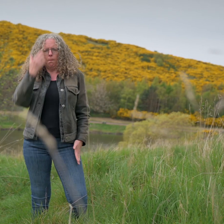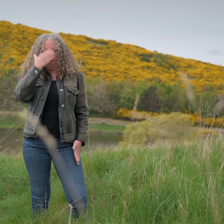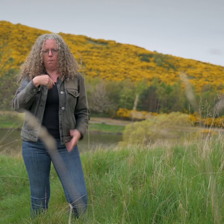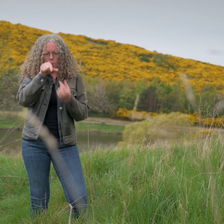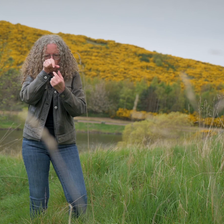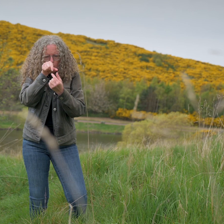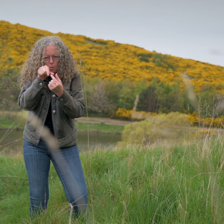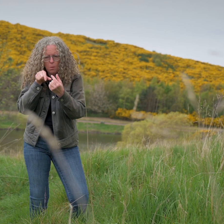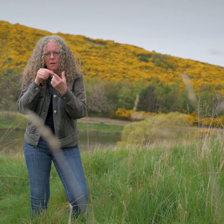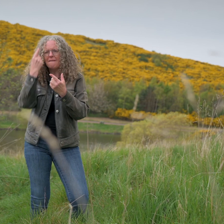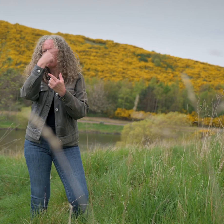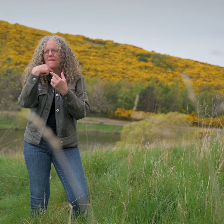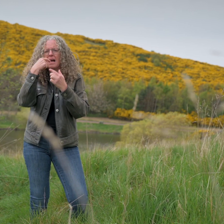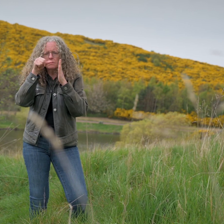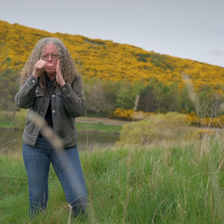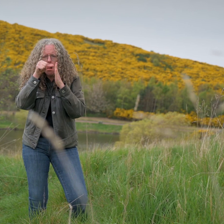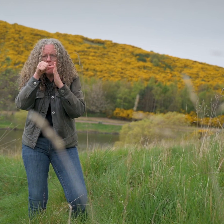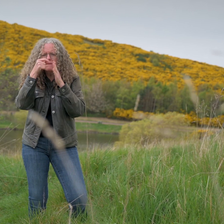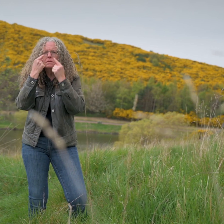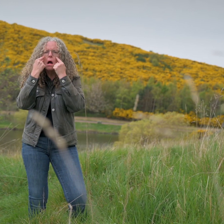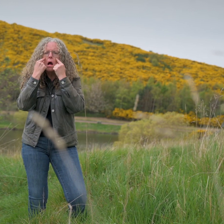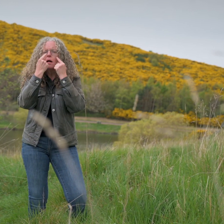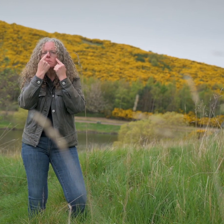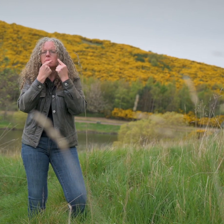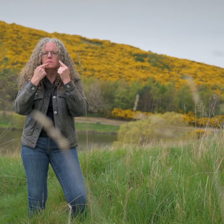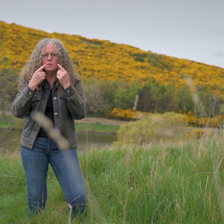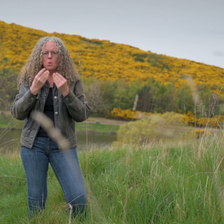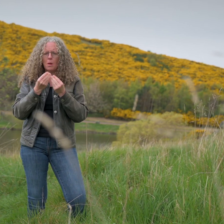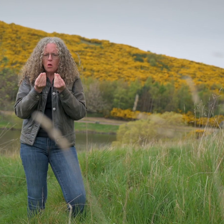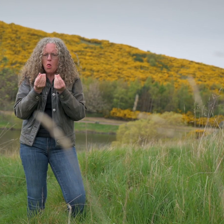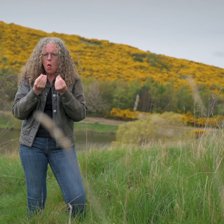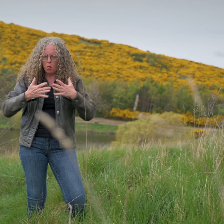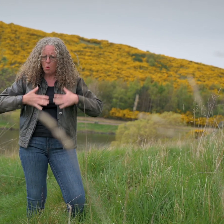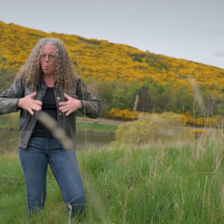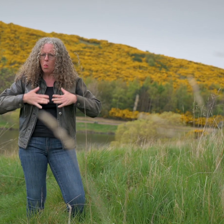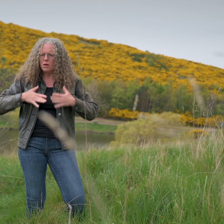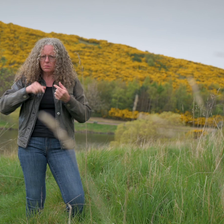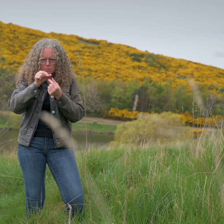They were very rigid, with hands by their side and expressionless faces, with carved eyes, noses and mouths.